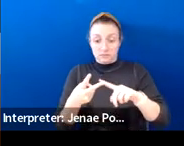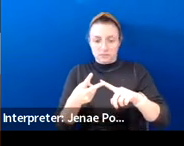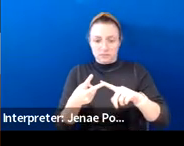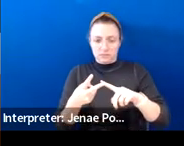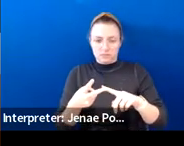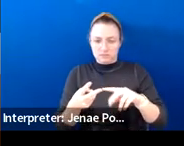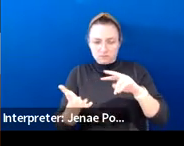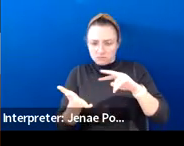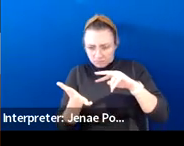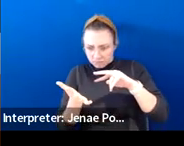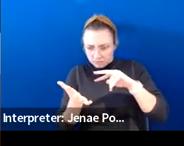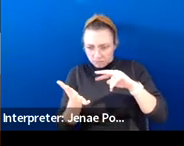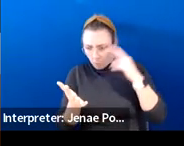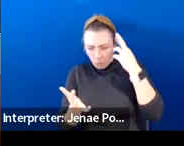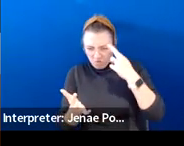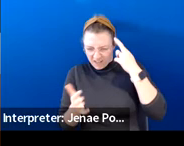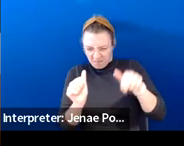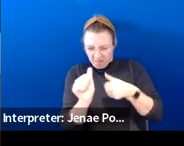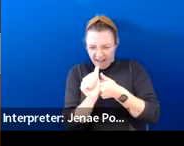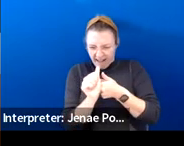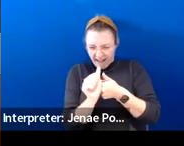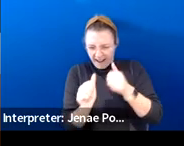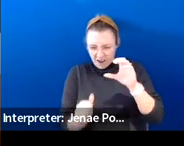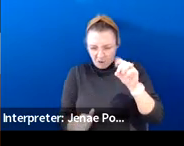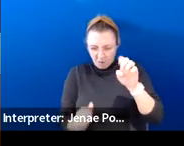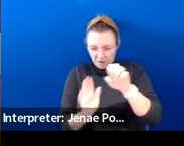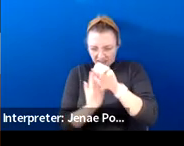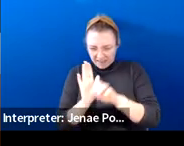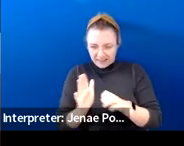So just provides an overview of the code's main functions and a brief guide